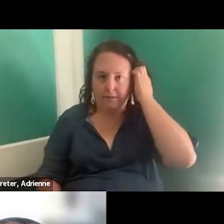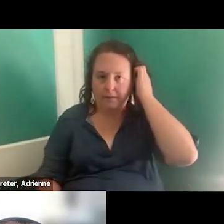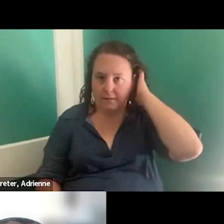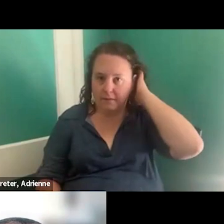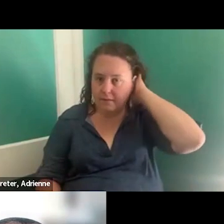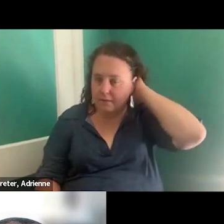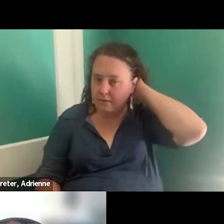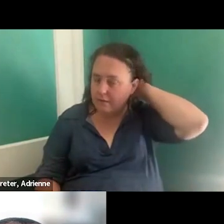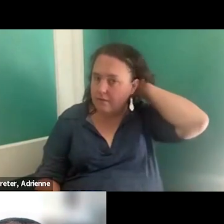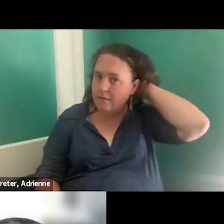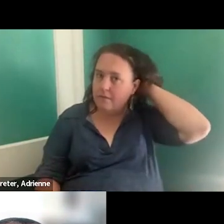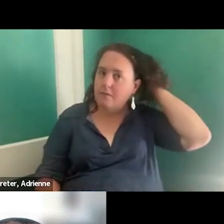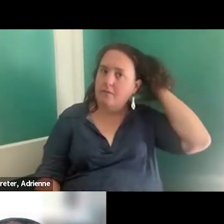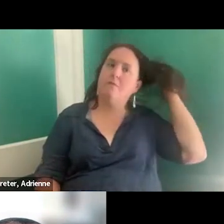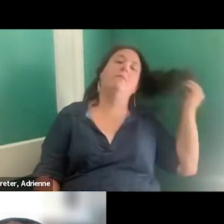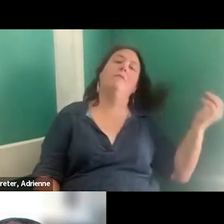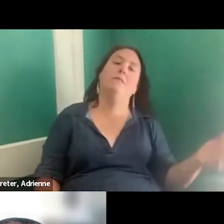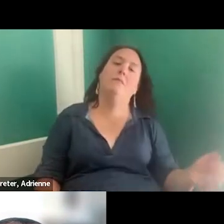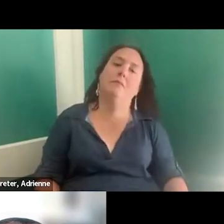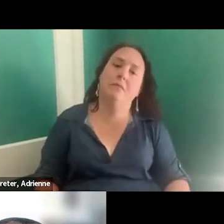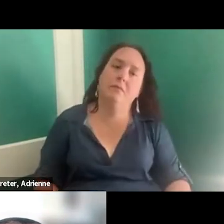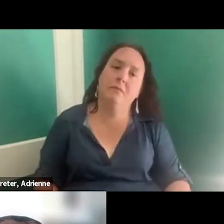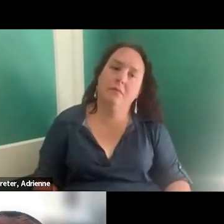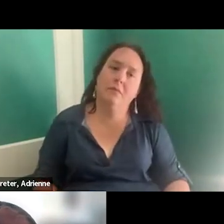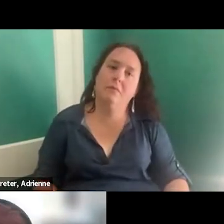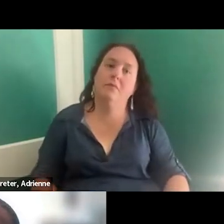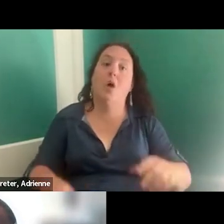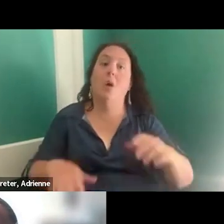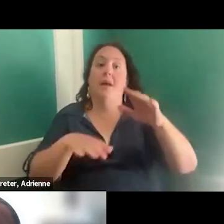And then they go on to have underneath approaches.